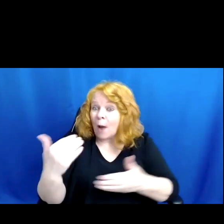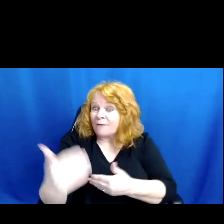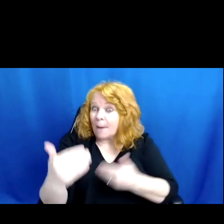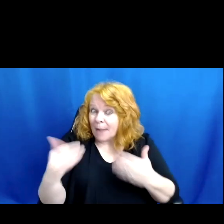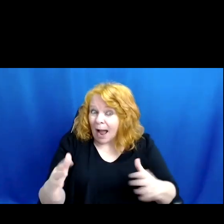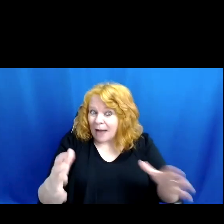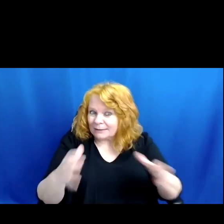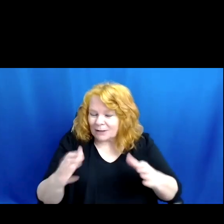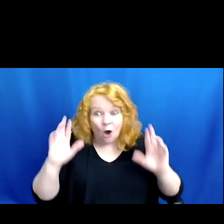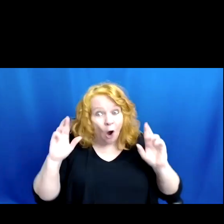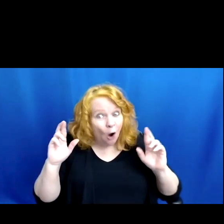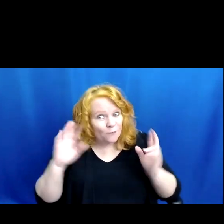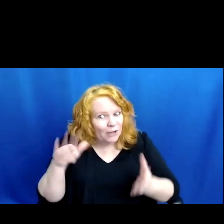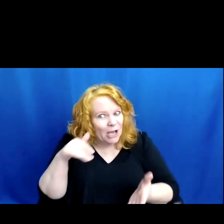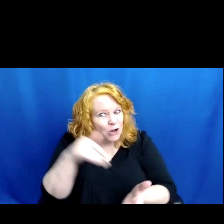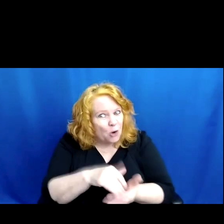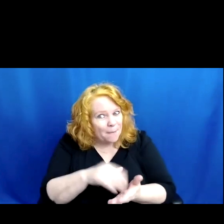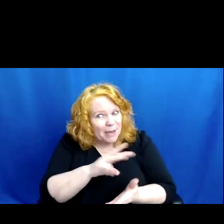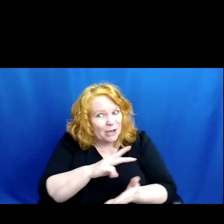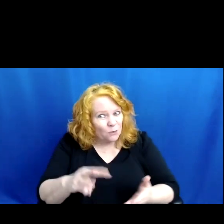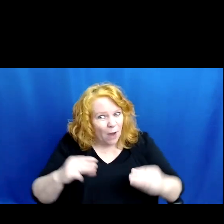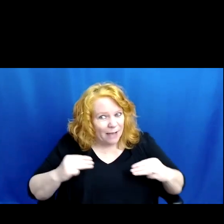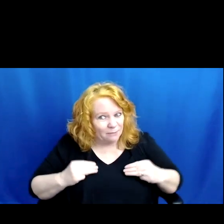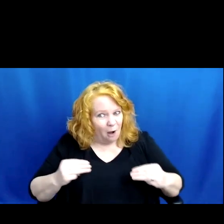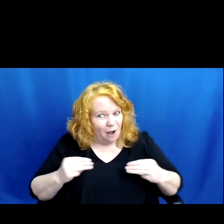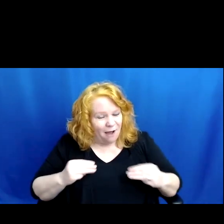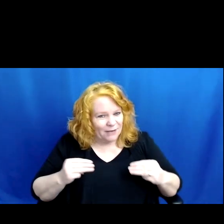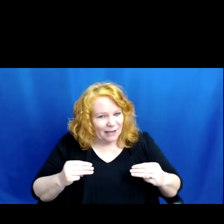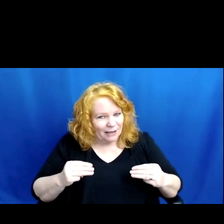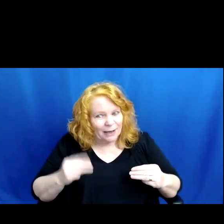I know there was a bit of a postal delay which is why mine just arrived yesterday.